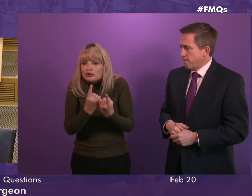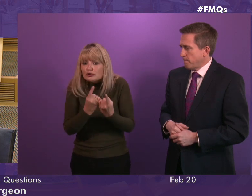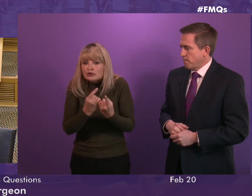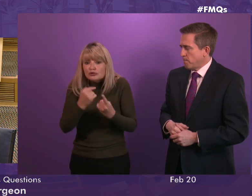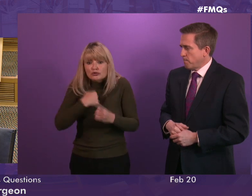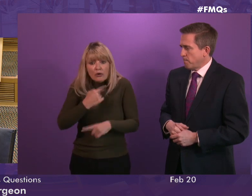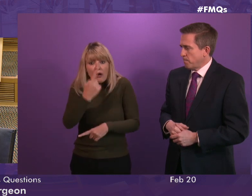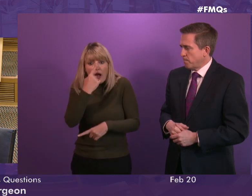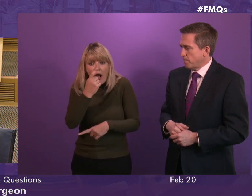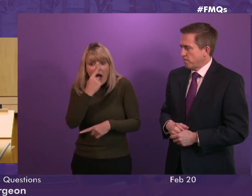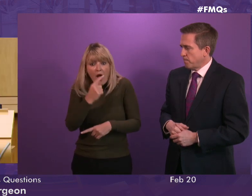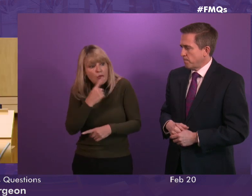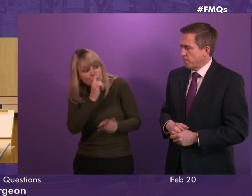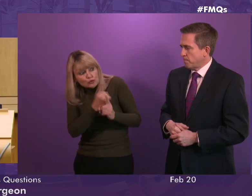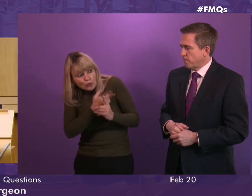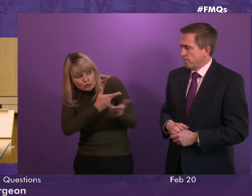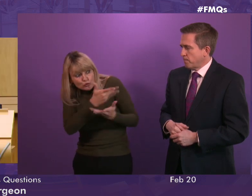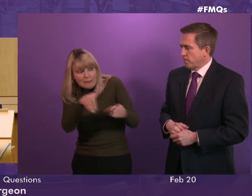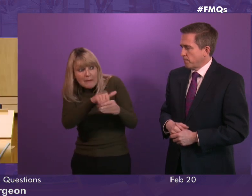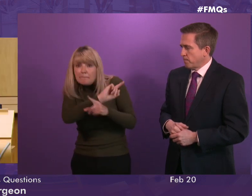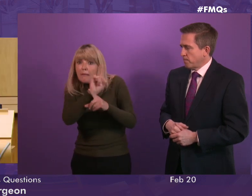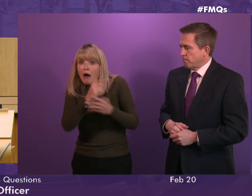to look into the matter that he has raised.